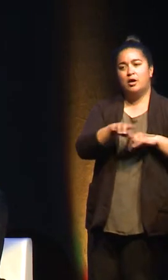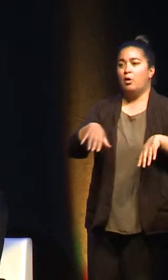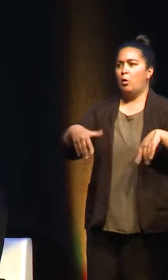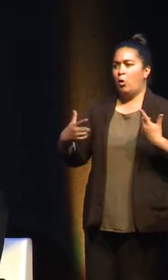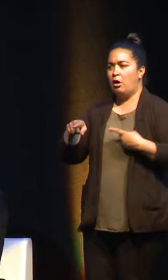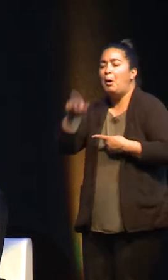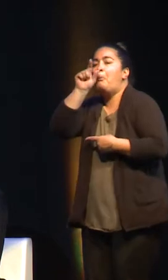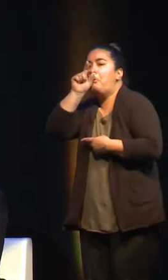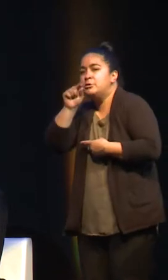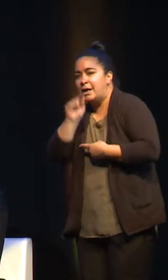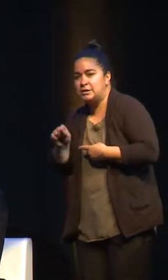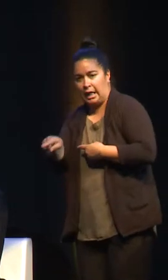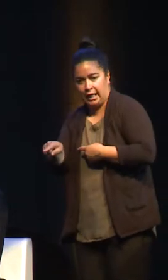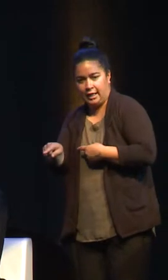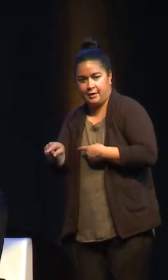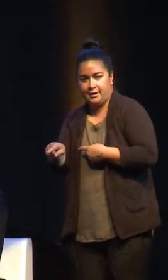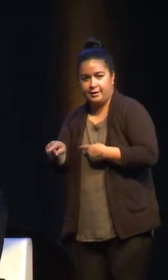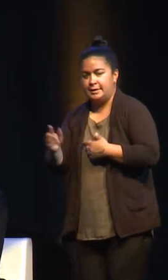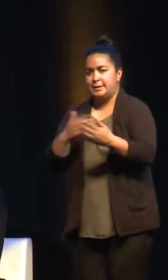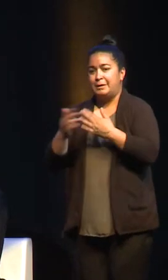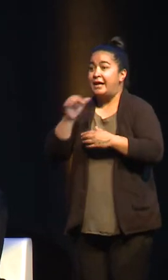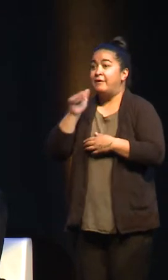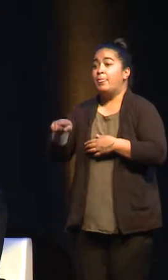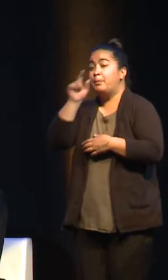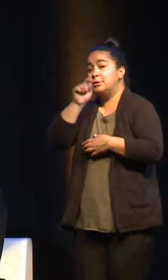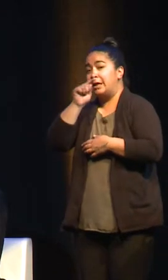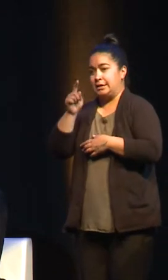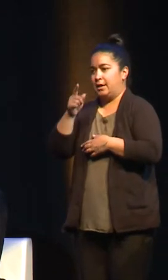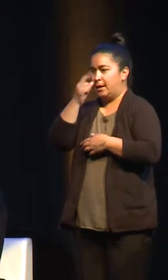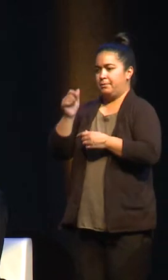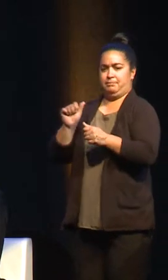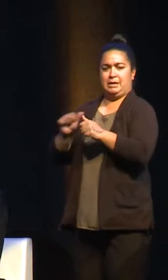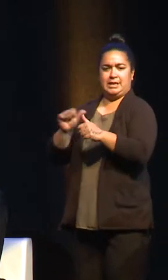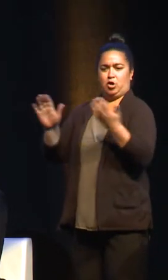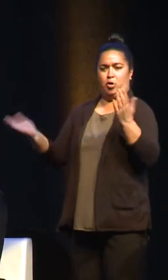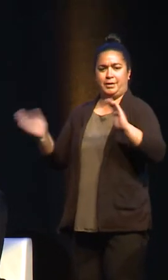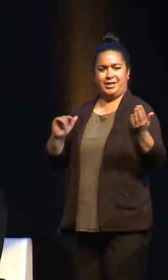future, even if the imagined future is better than and you believe it to be better than